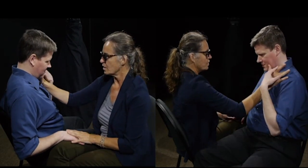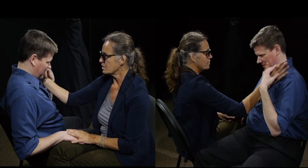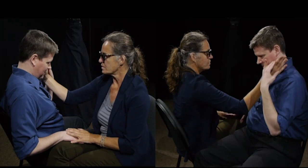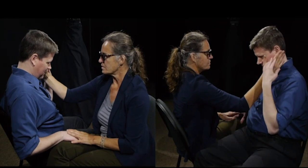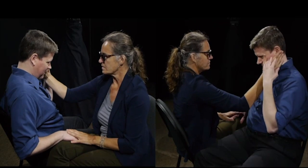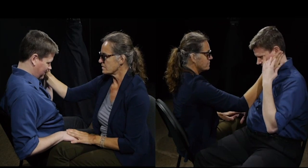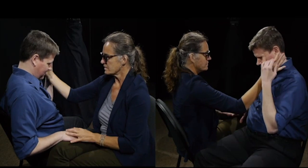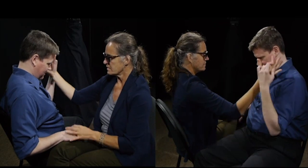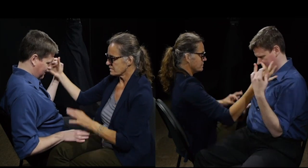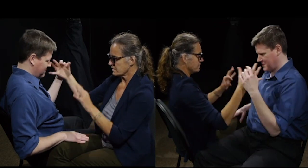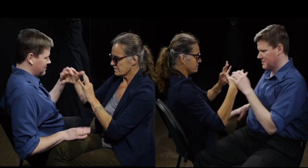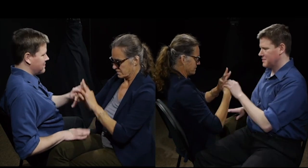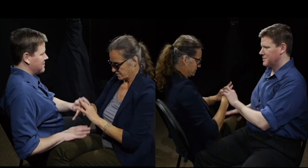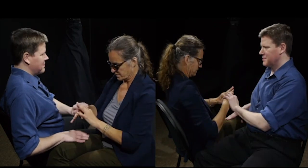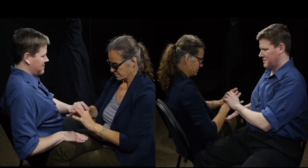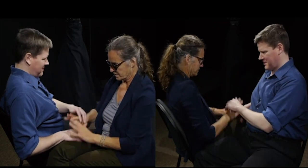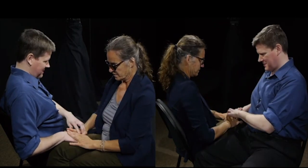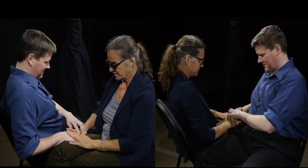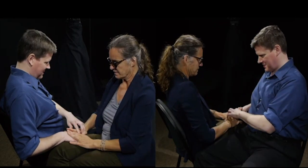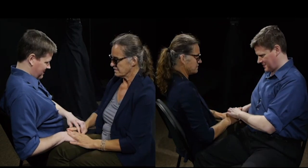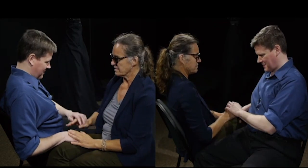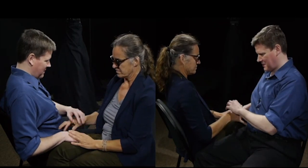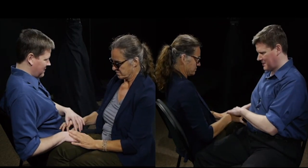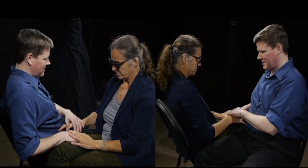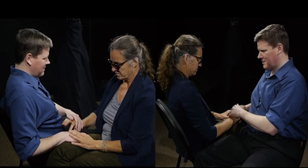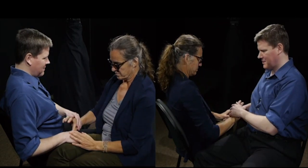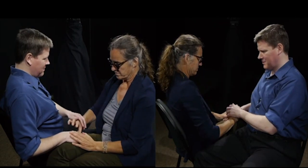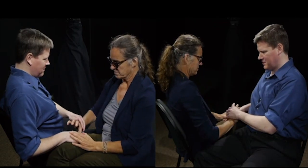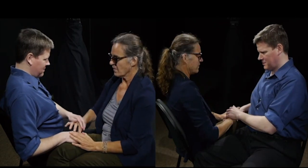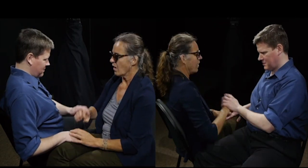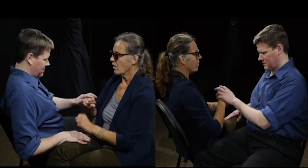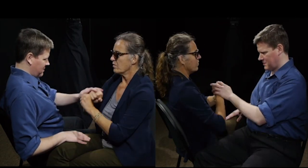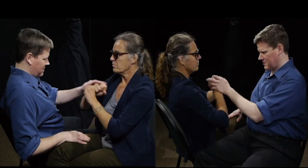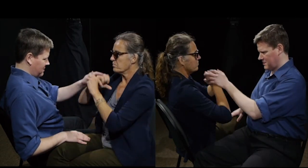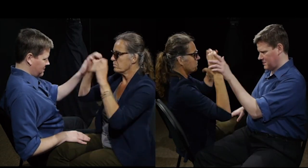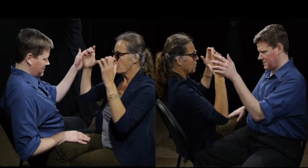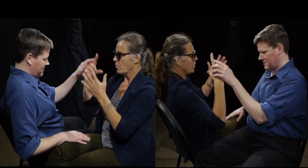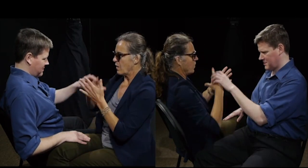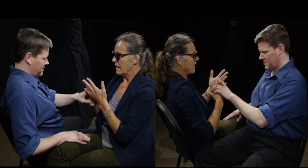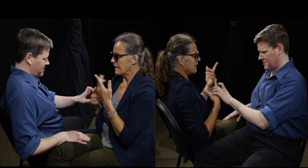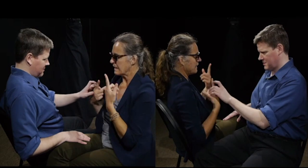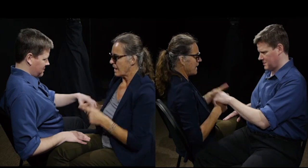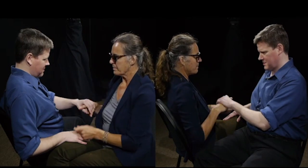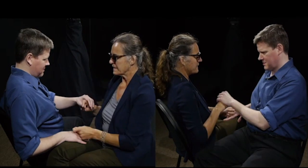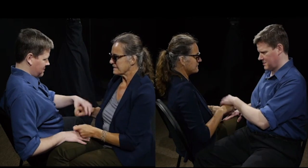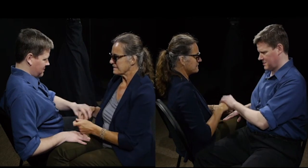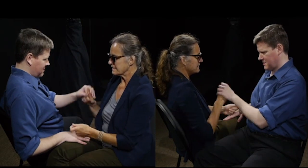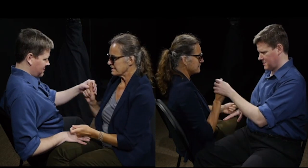Through touch, we can capture everything precisely. This is especially true for spatial constructions.